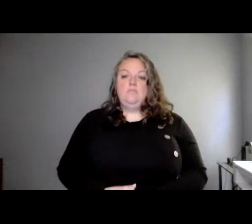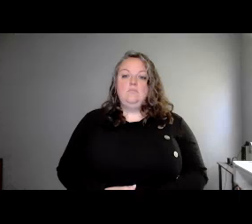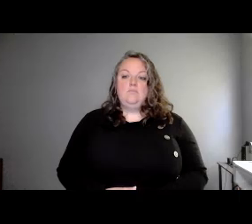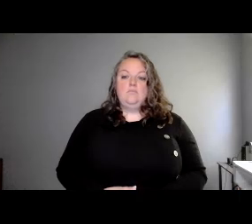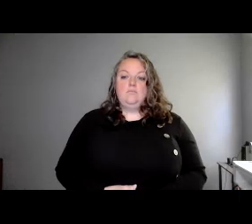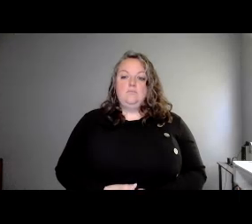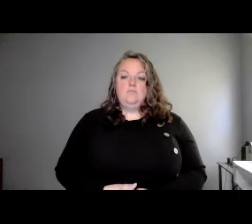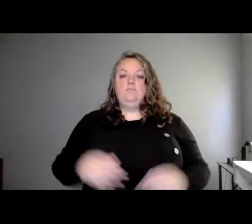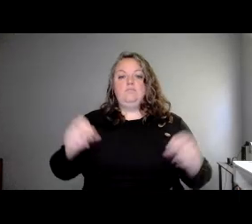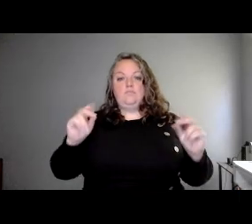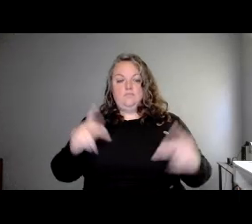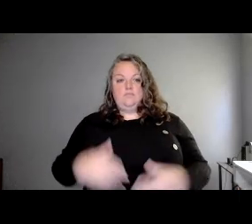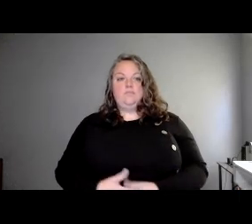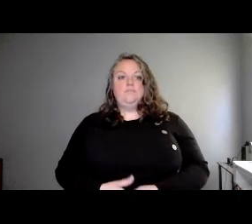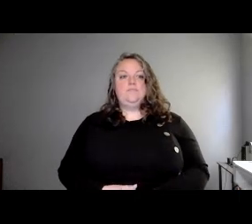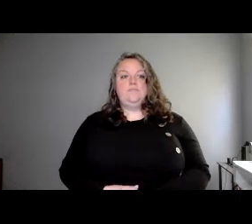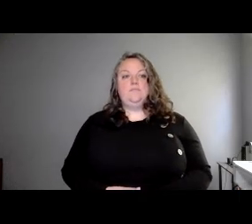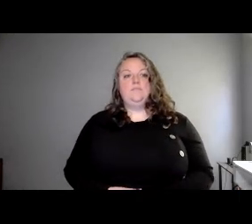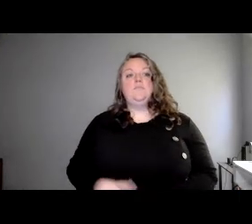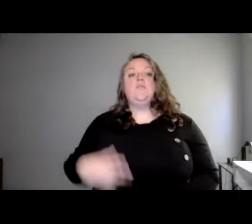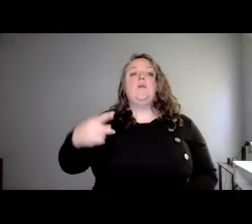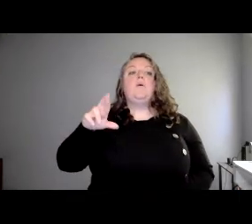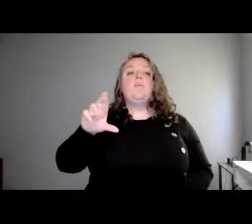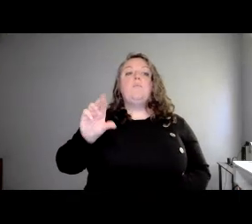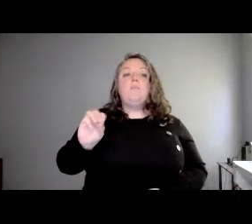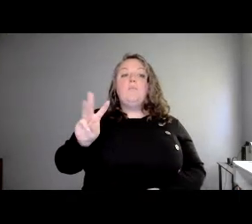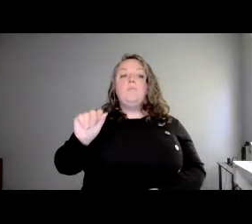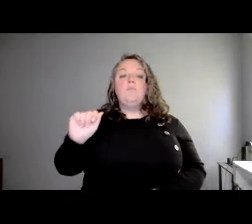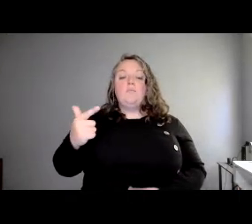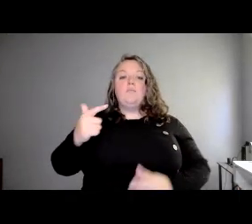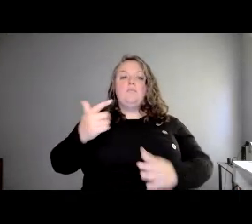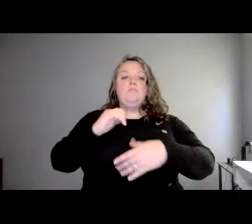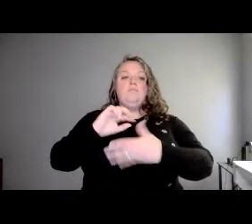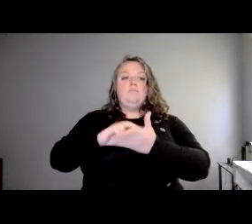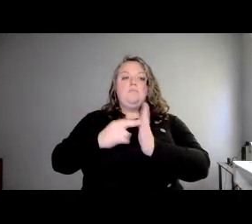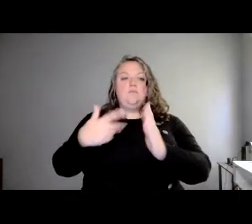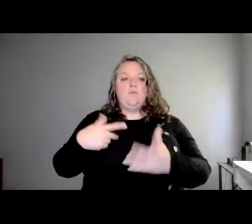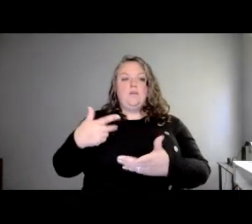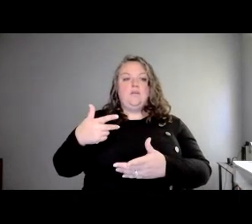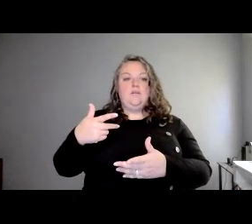Okay. PROWAG stands for public rights of way accessibility guidelines and it was developed